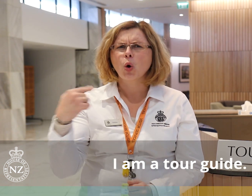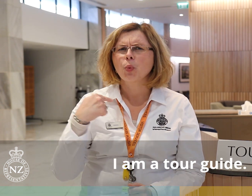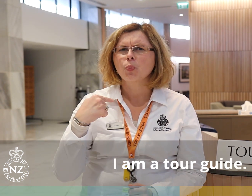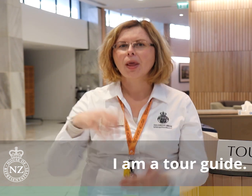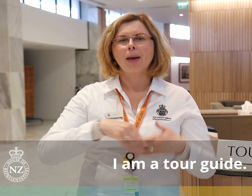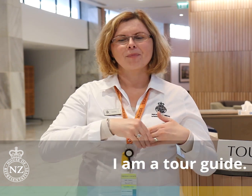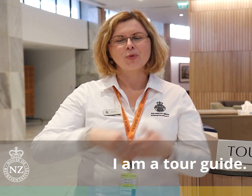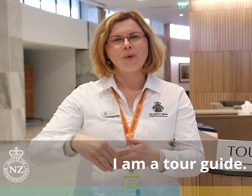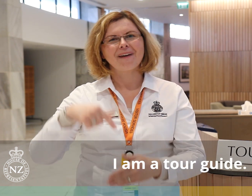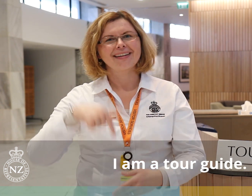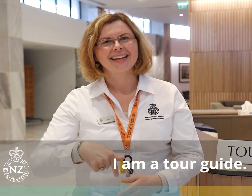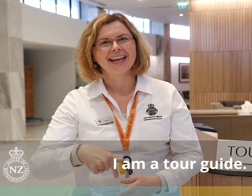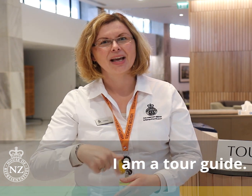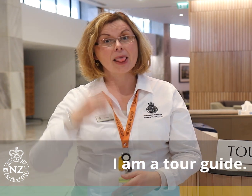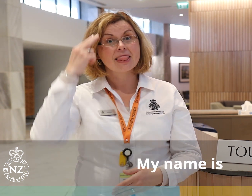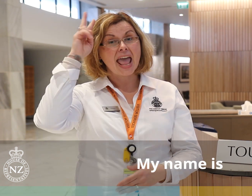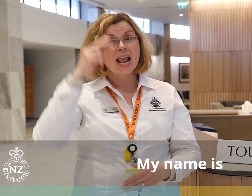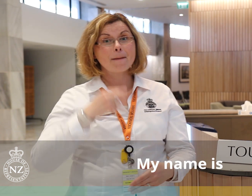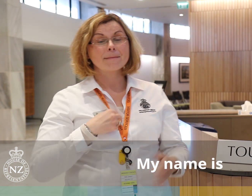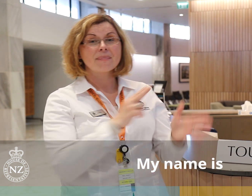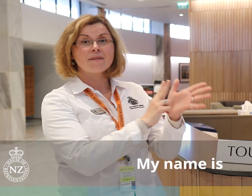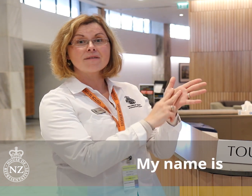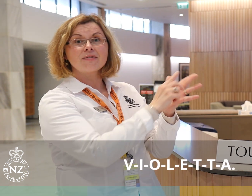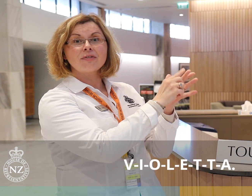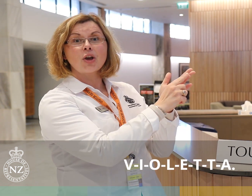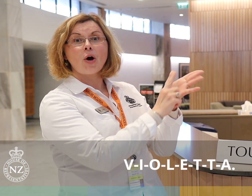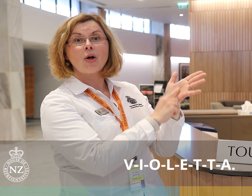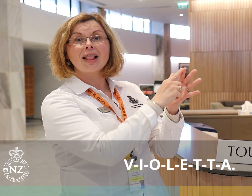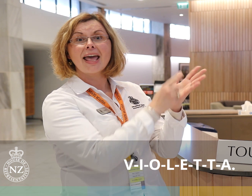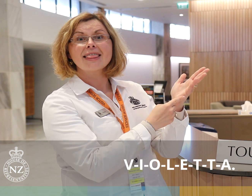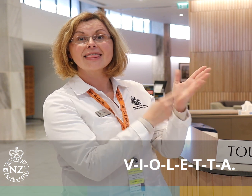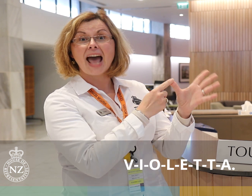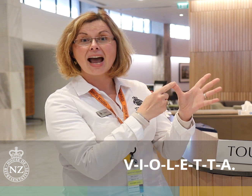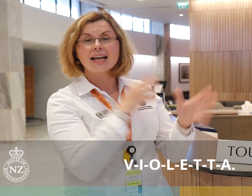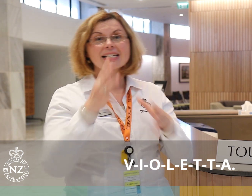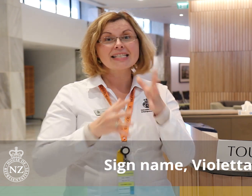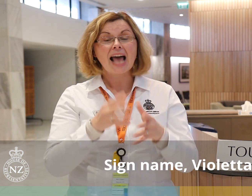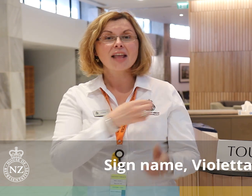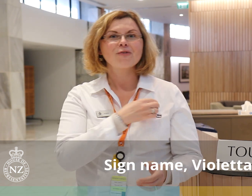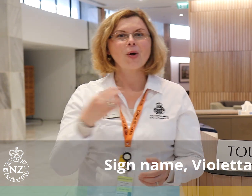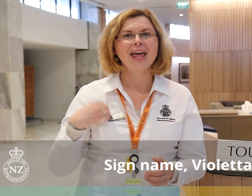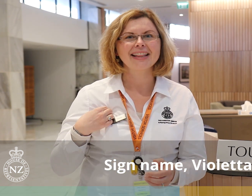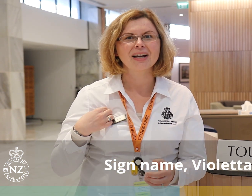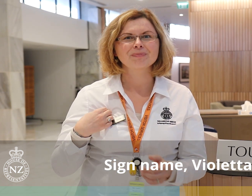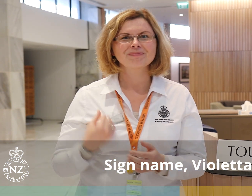I am a tour guide. My name is Violetta. Sign name, Violetta.